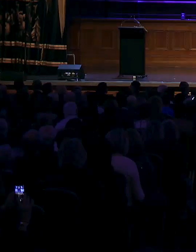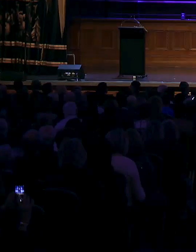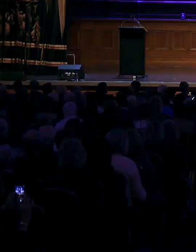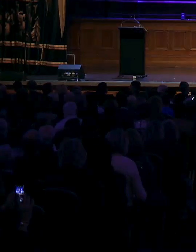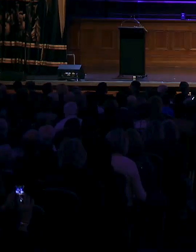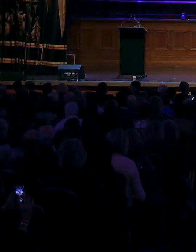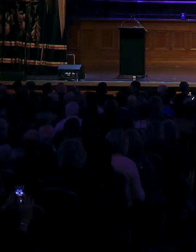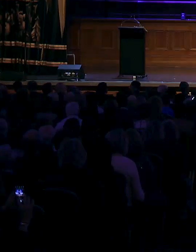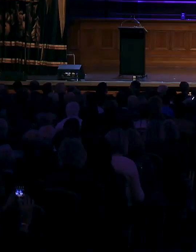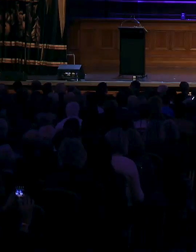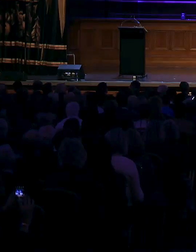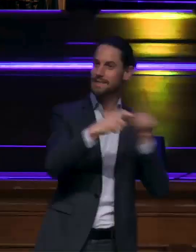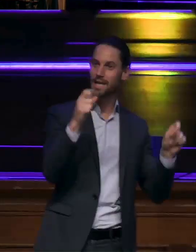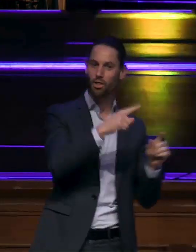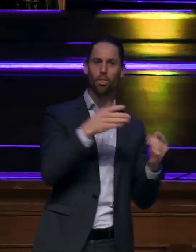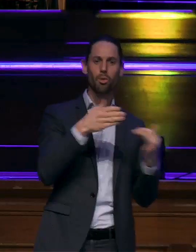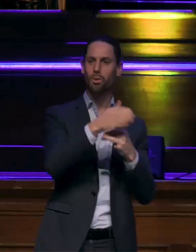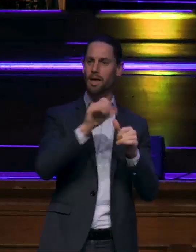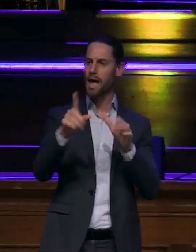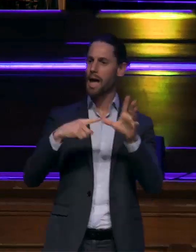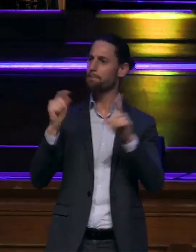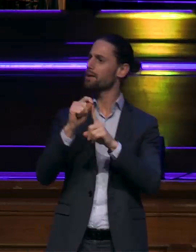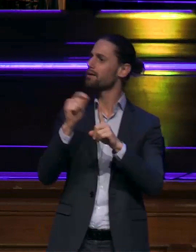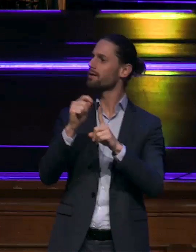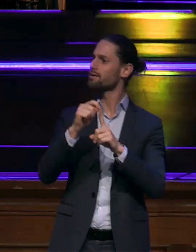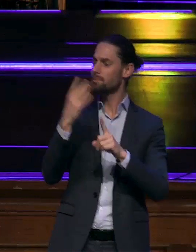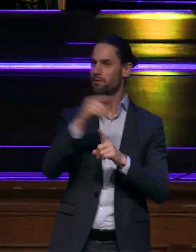questions via that slido service so remember you can always go back there